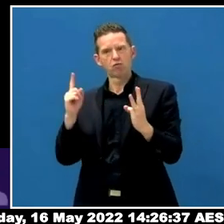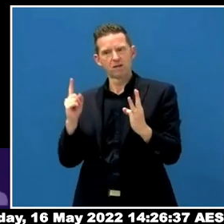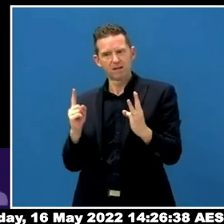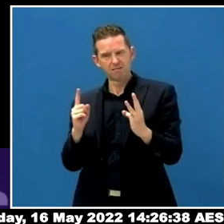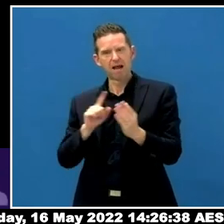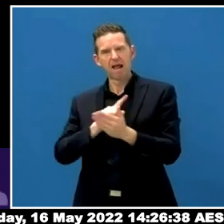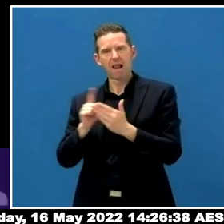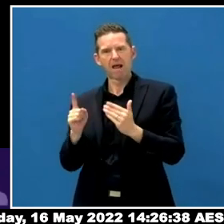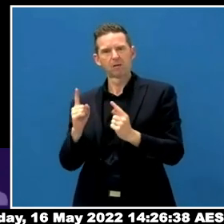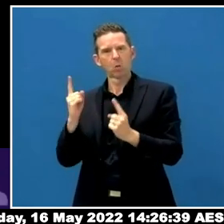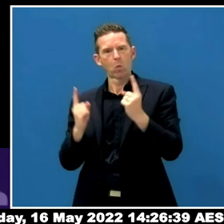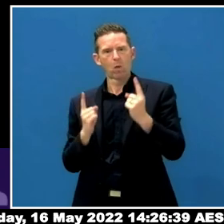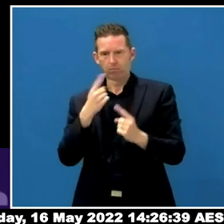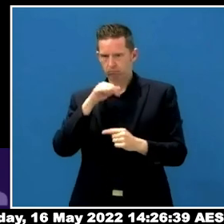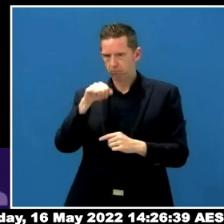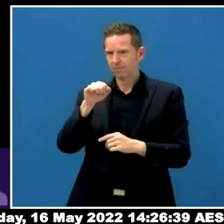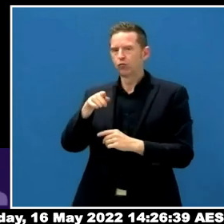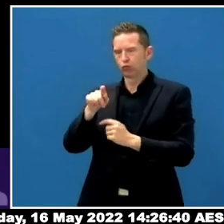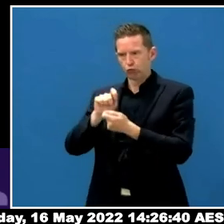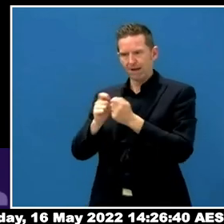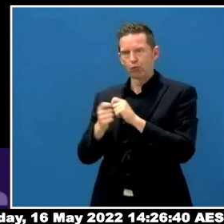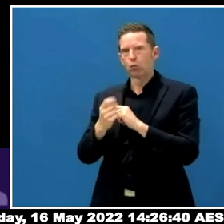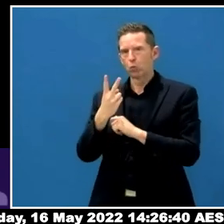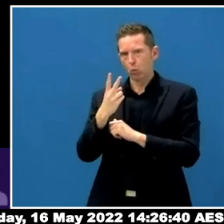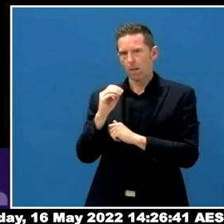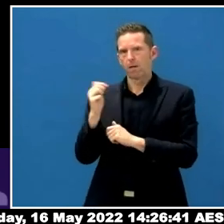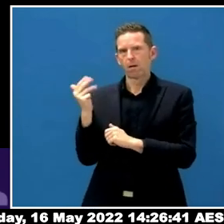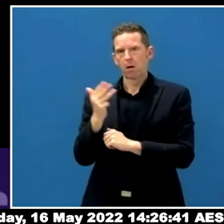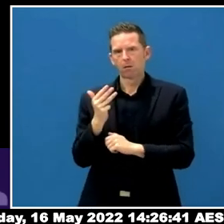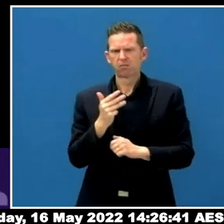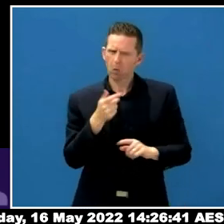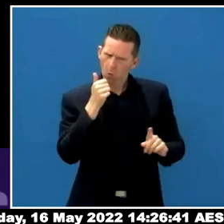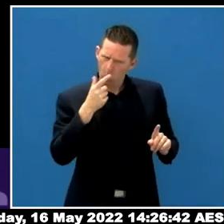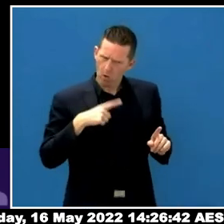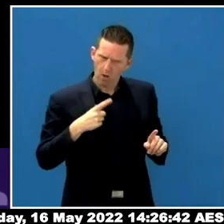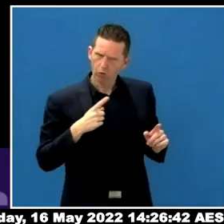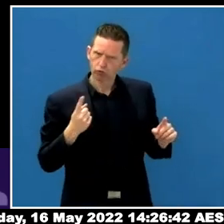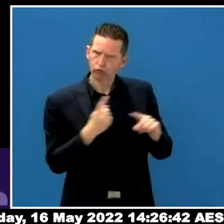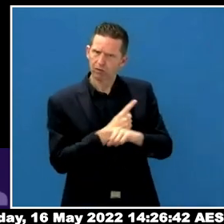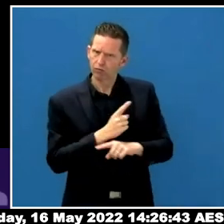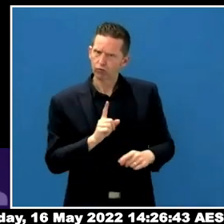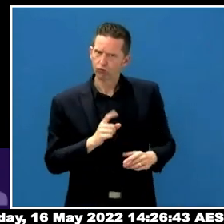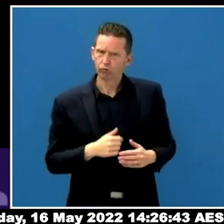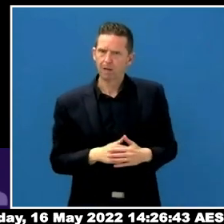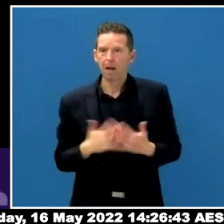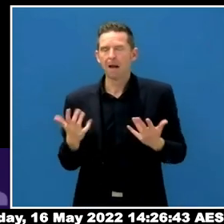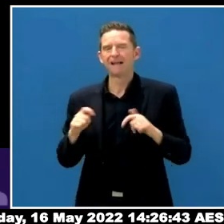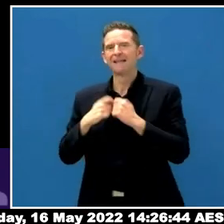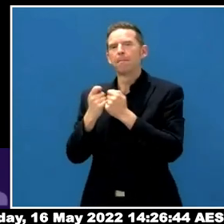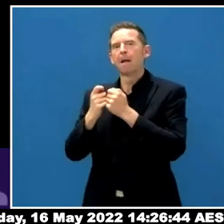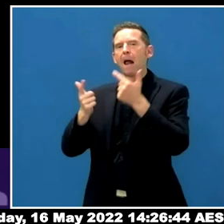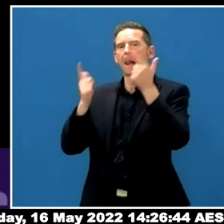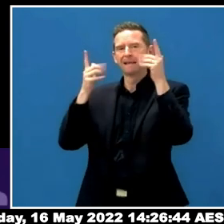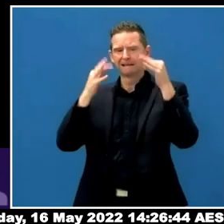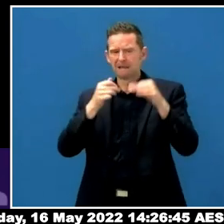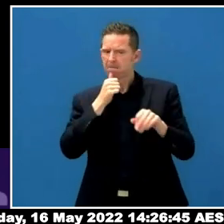The Team Leader wanted him to be one to one due to him having some behaviour